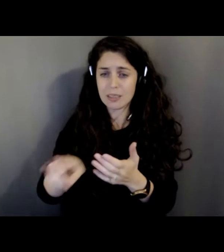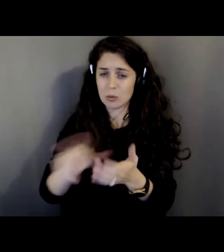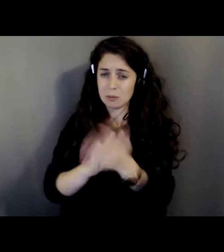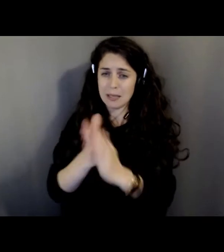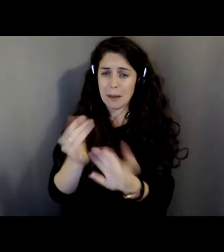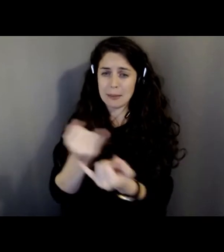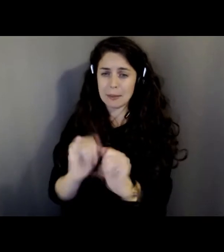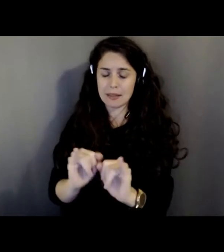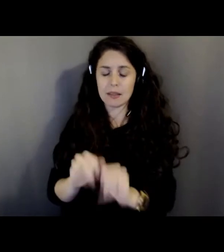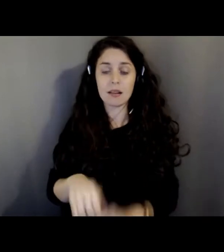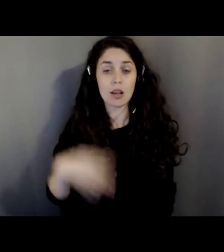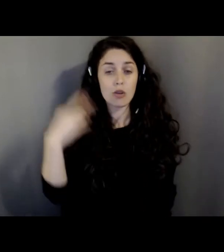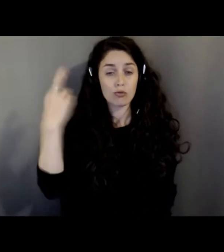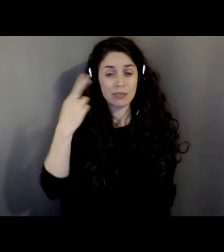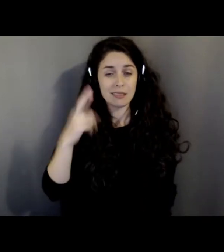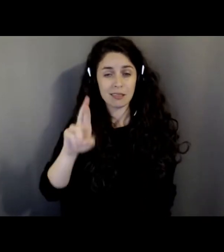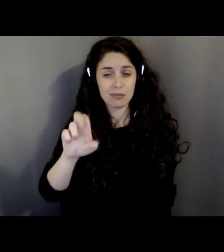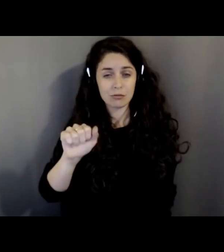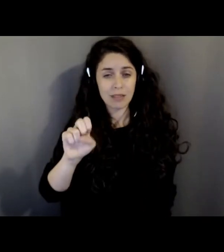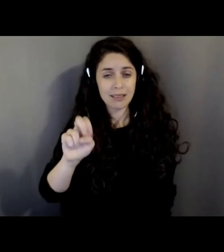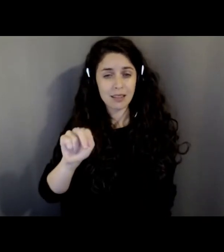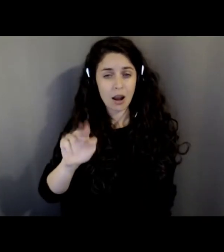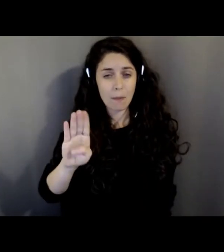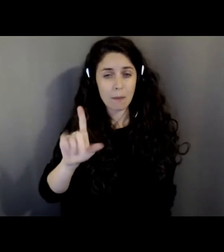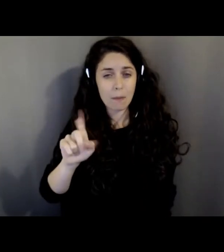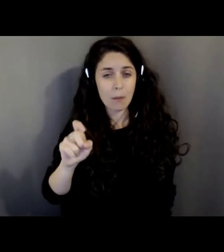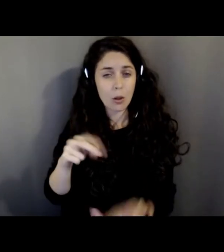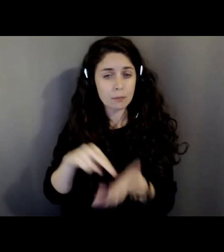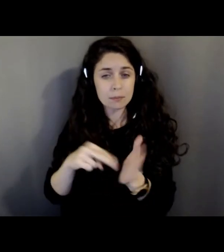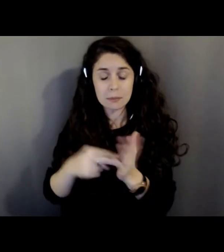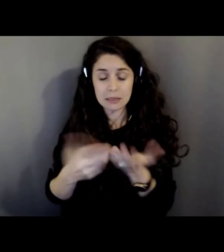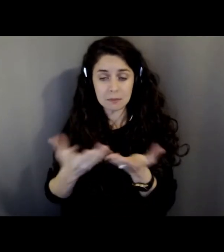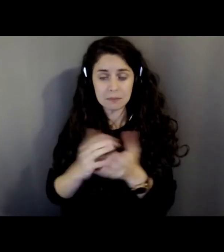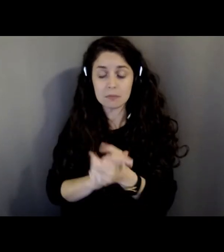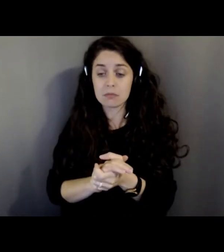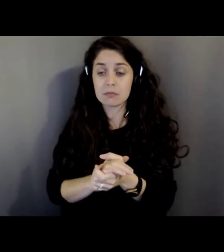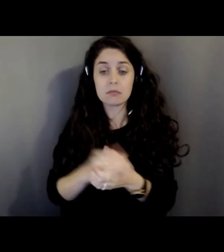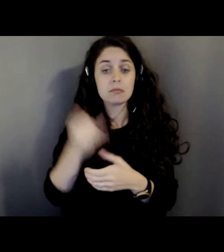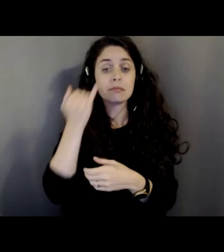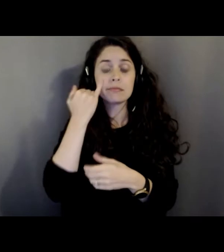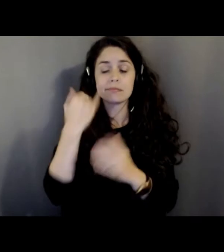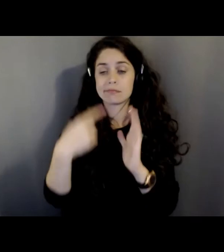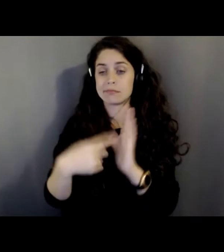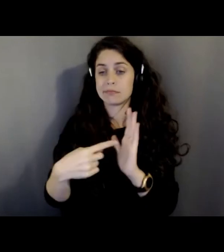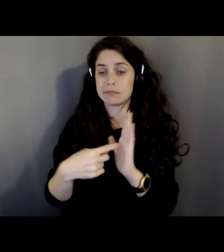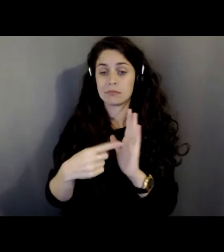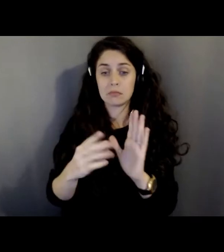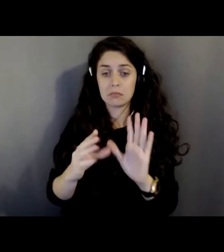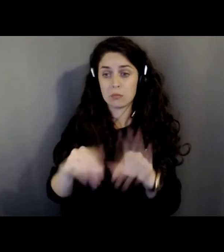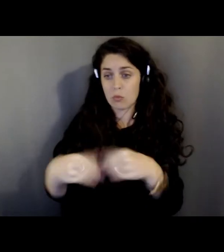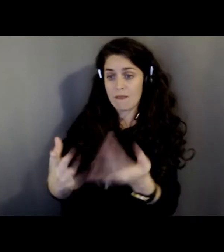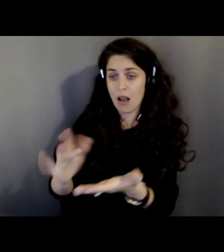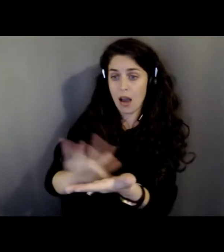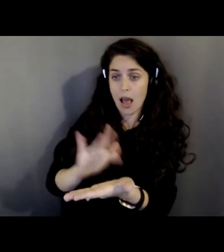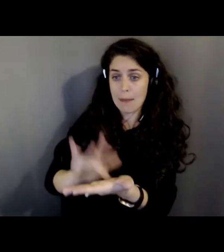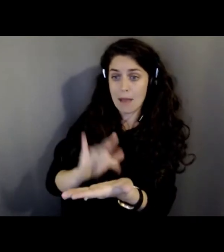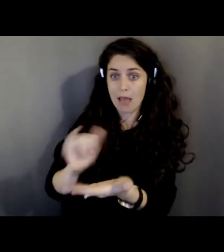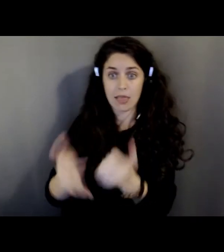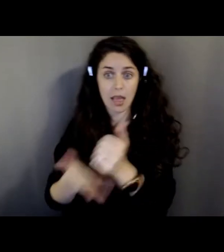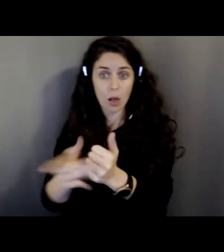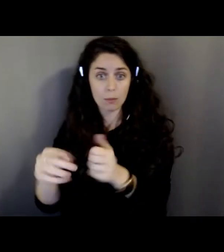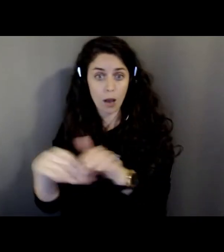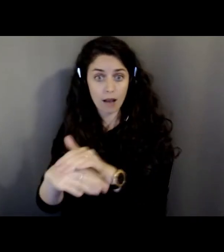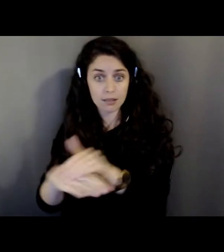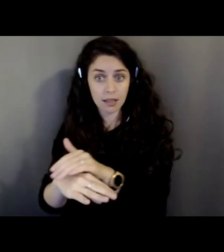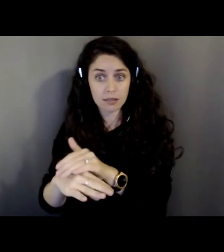if you need or would benefit from having say access to an iPad, either for screen reading